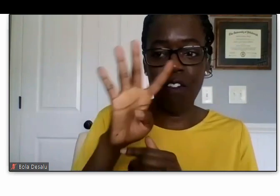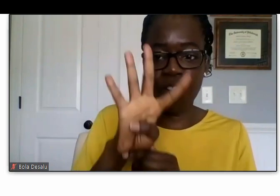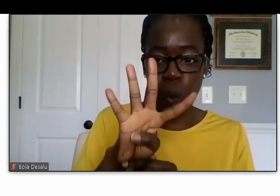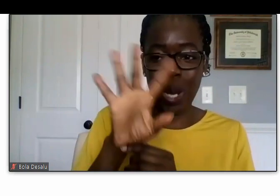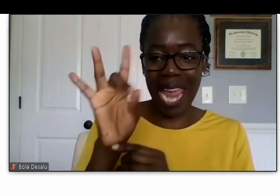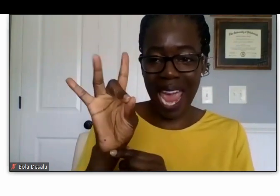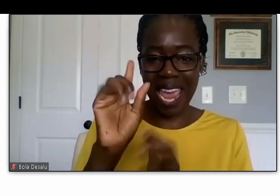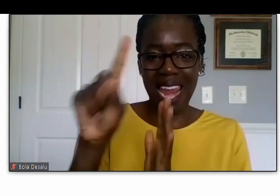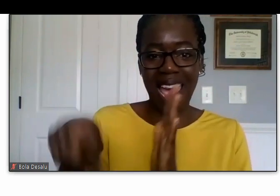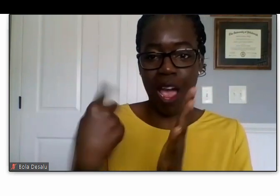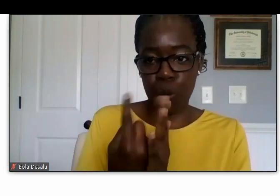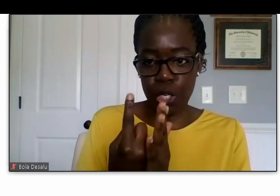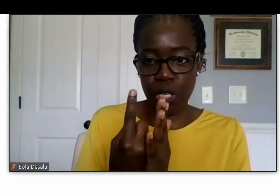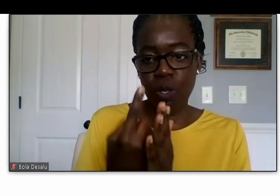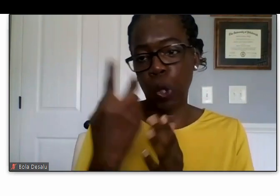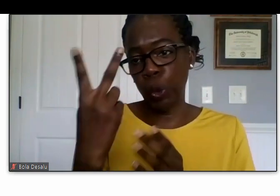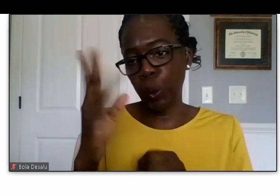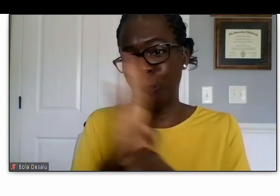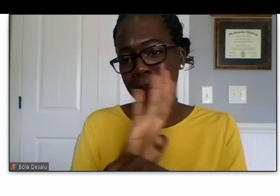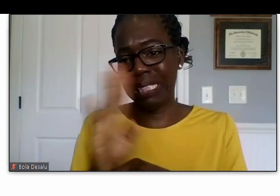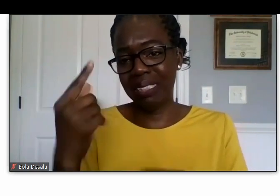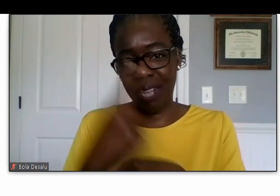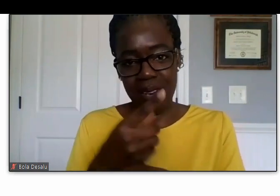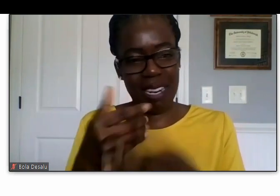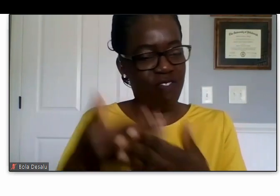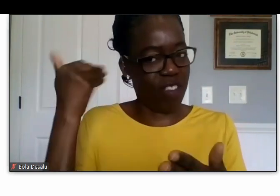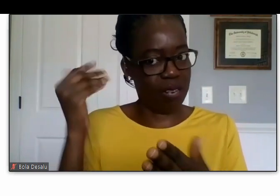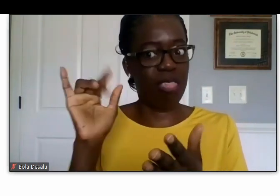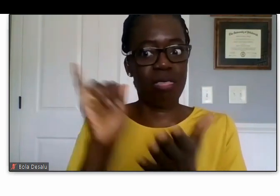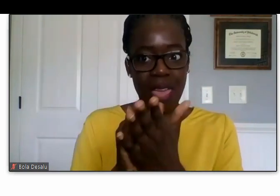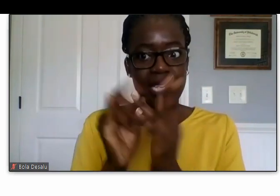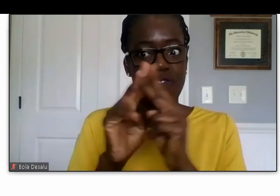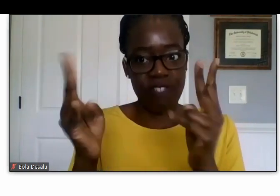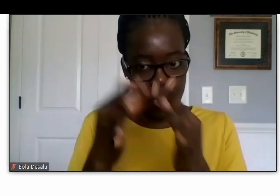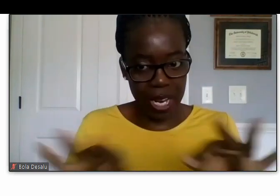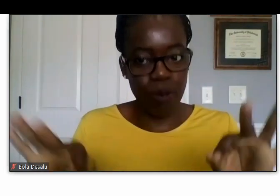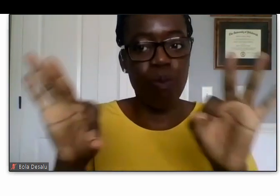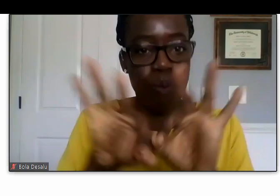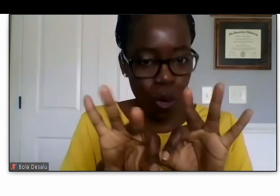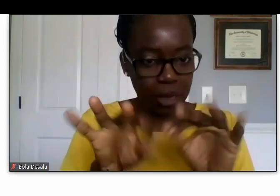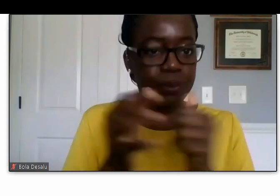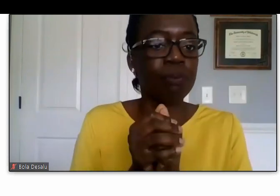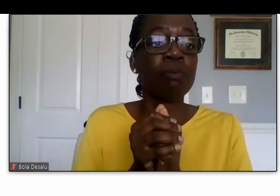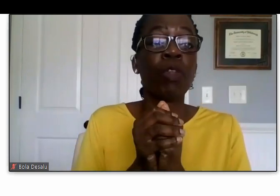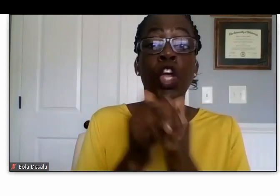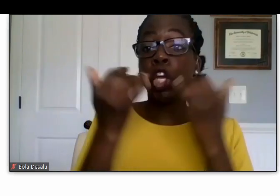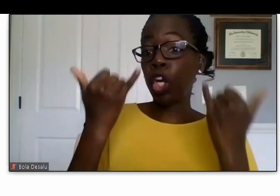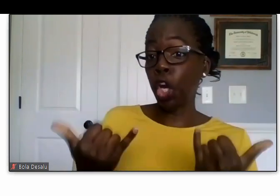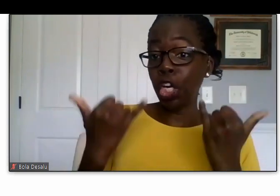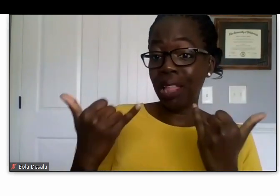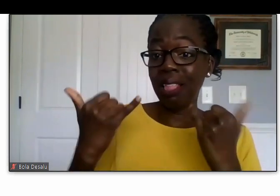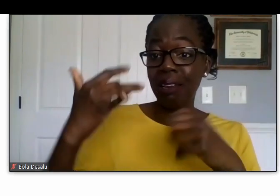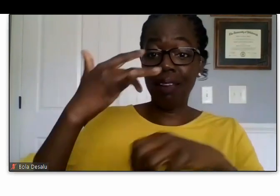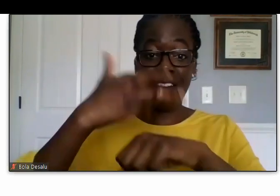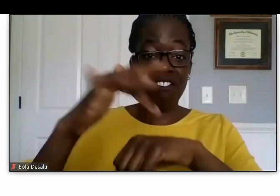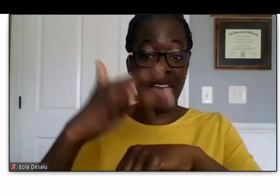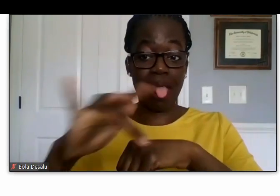book in advance at least 48 hours - 2 days in advance.